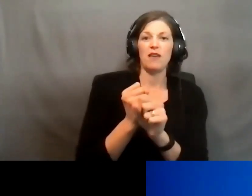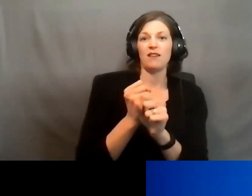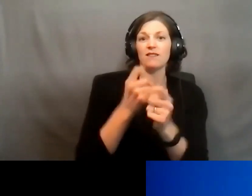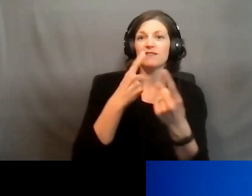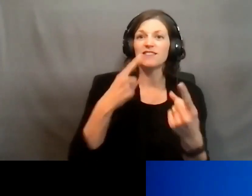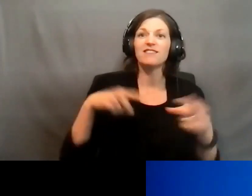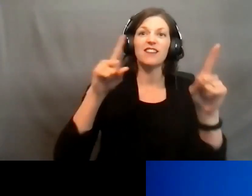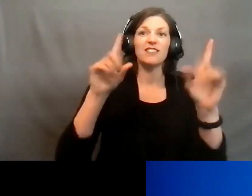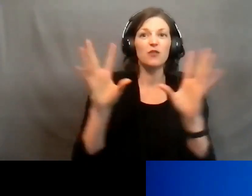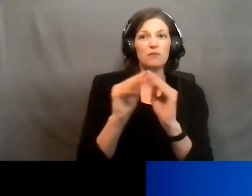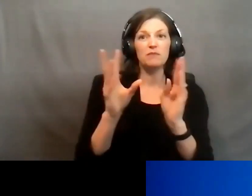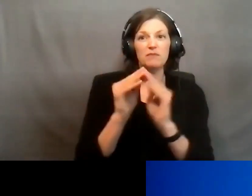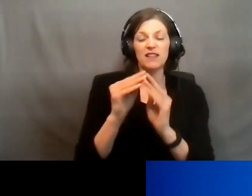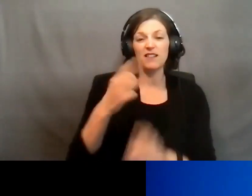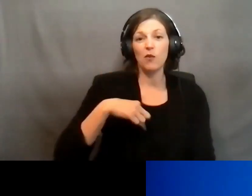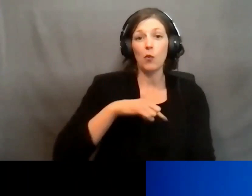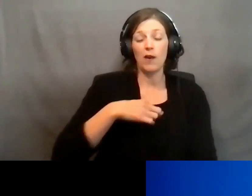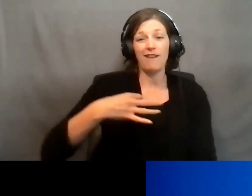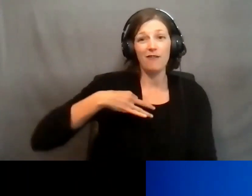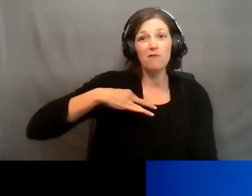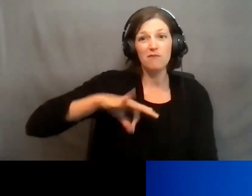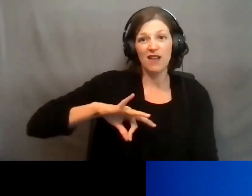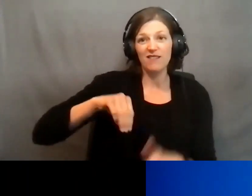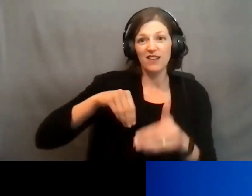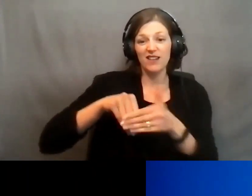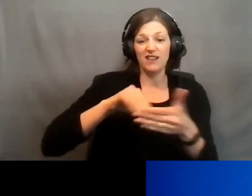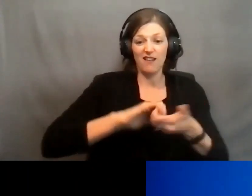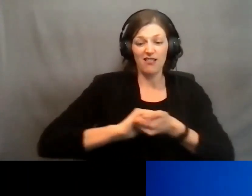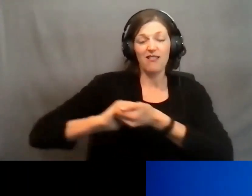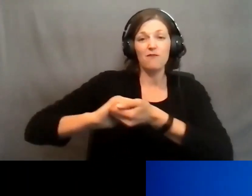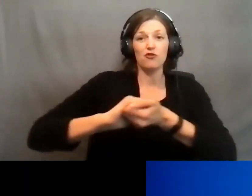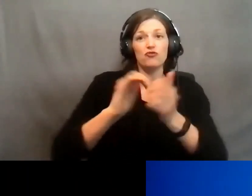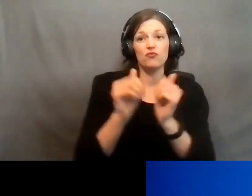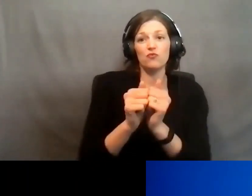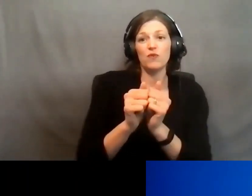13:46:09 benefited in our collaboration with all academic colleagues